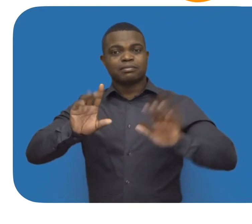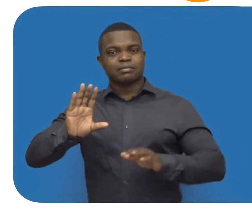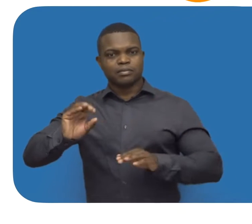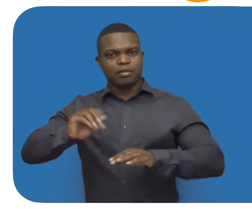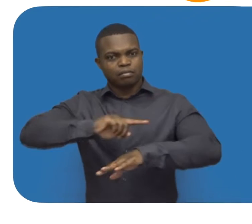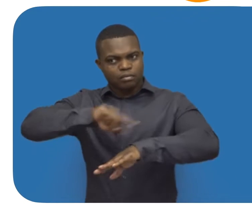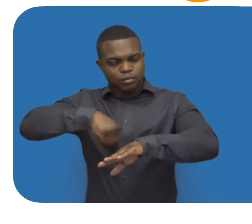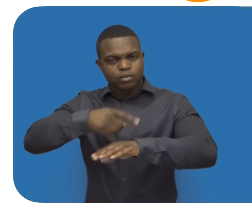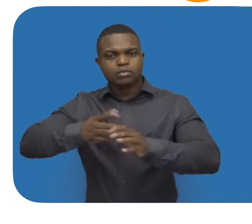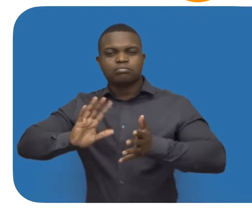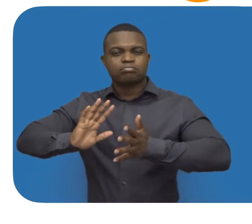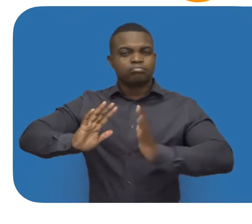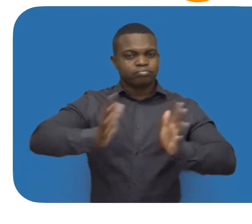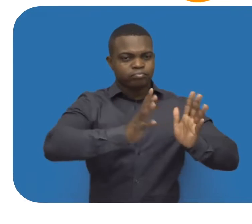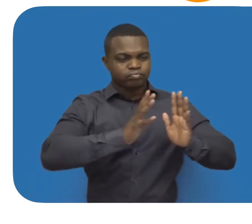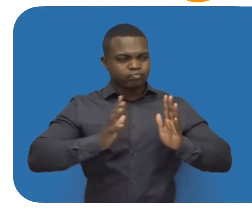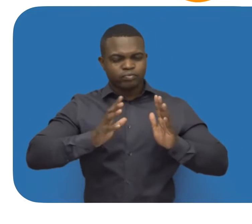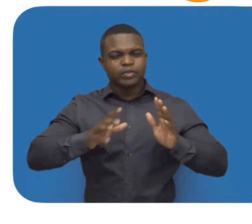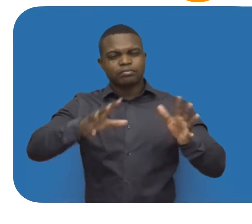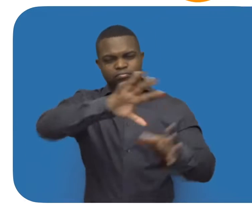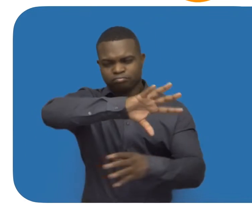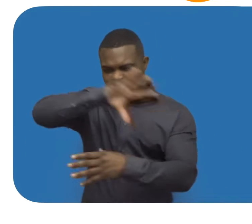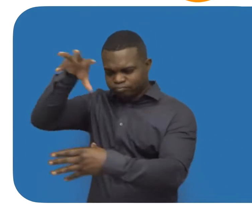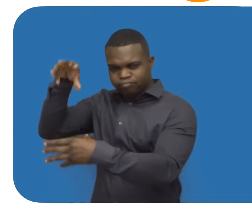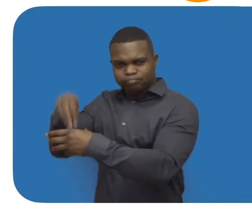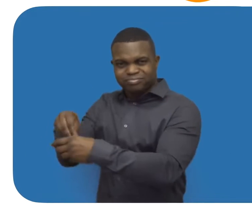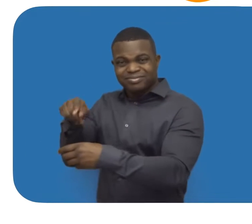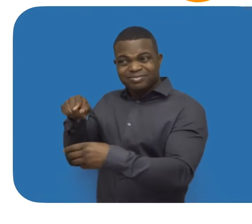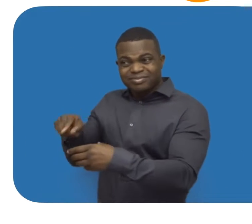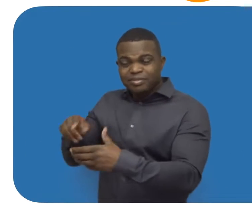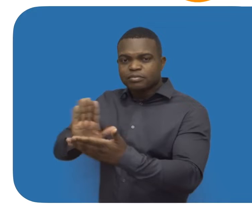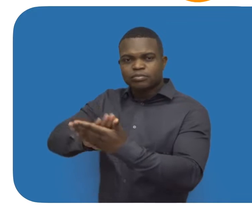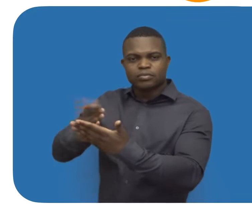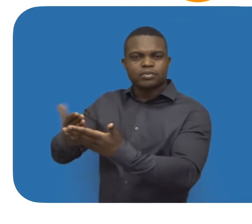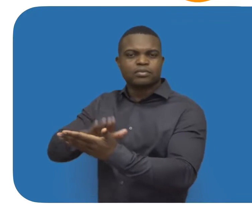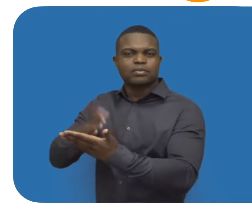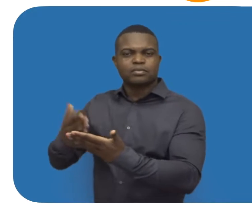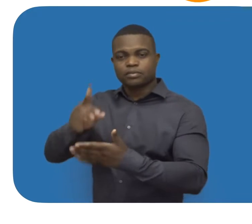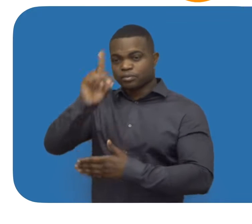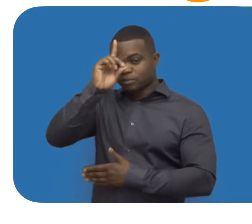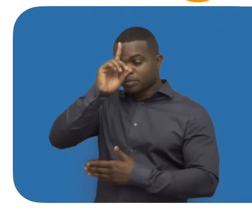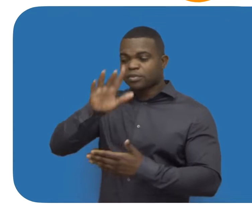It includes both sign by sign annotations and translations into German and English.